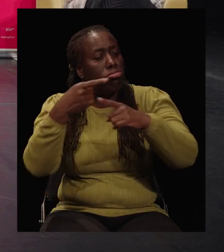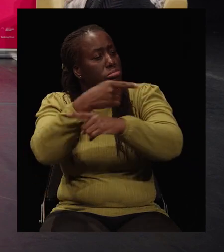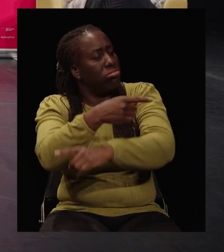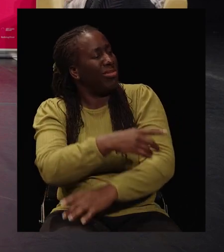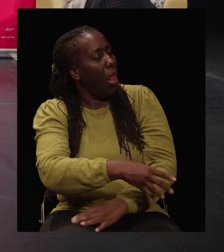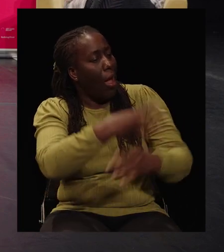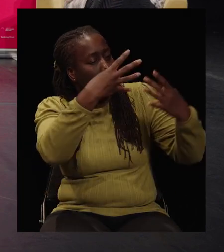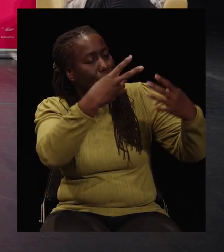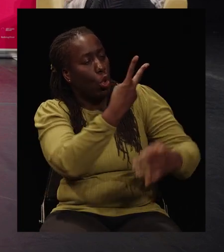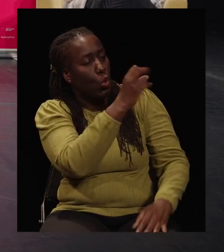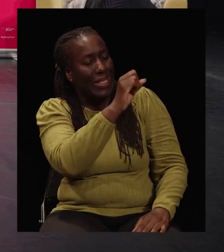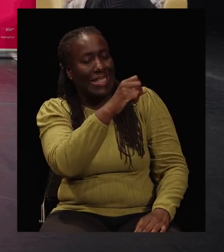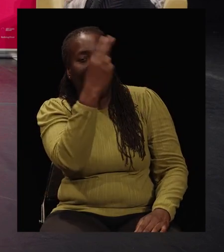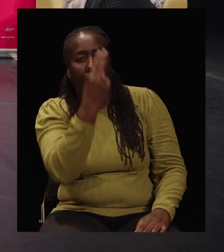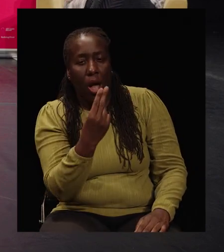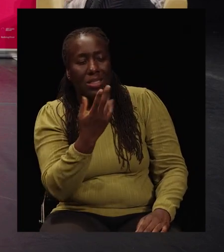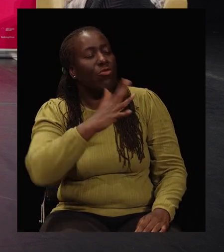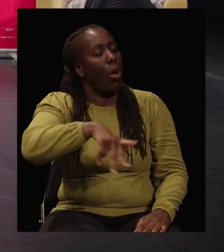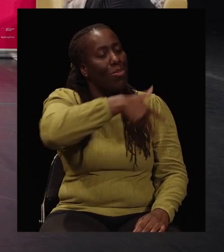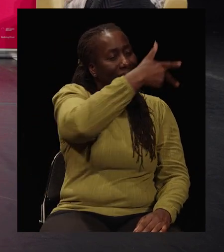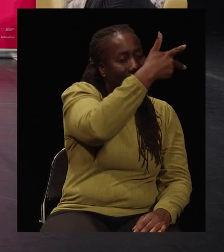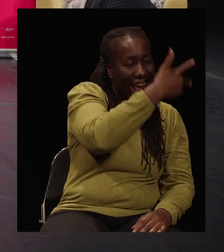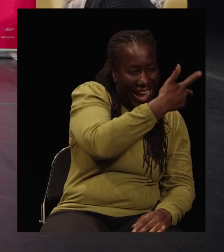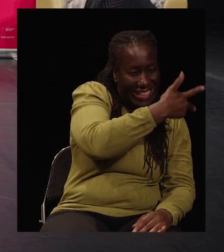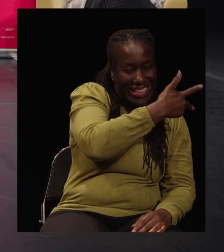who came through in the 1980s, the 90s, the 2000s,